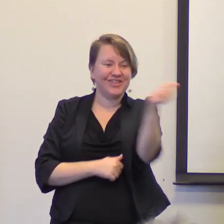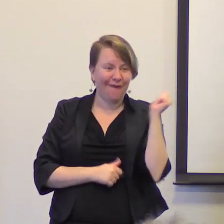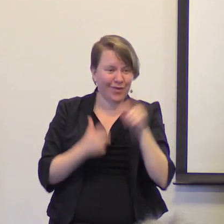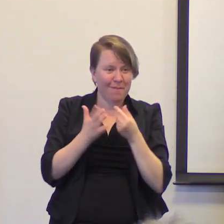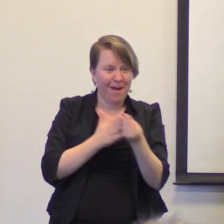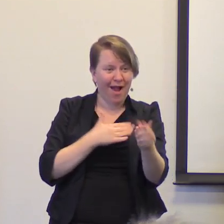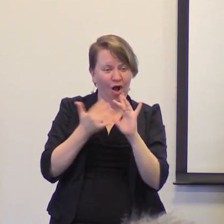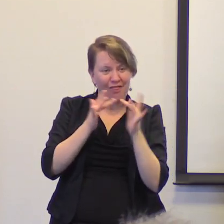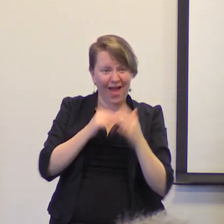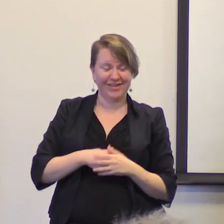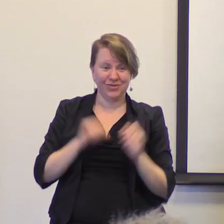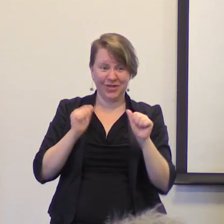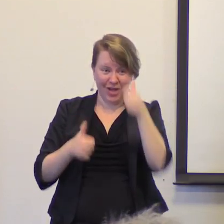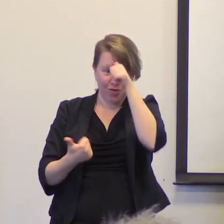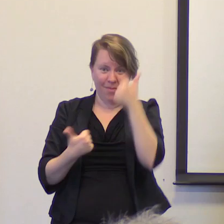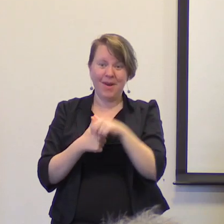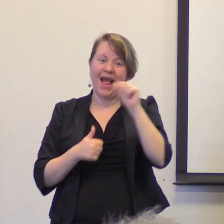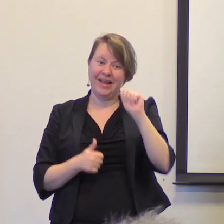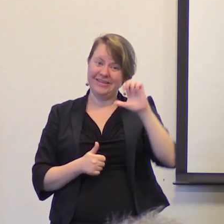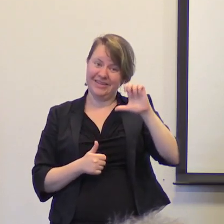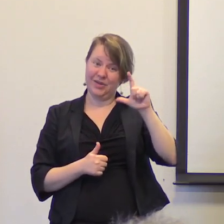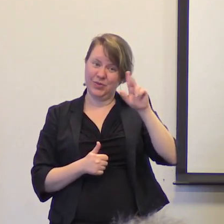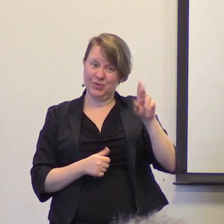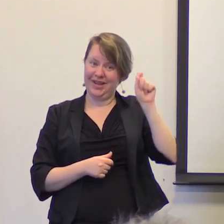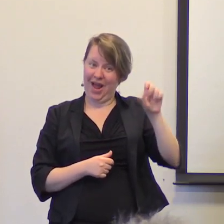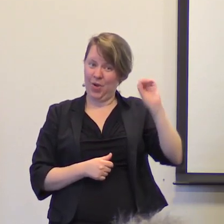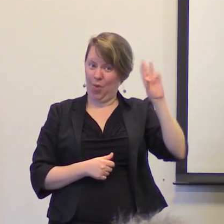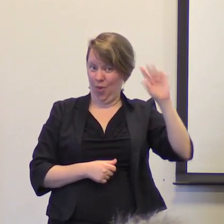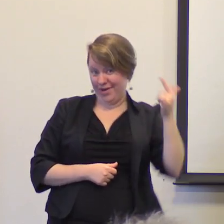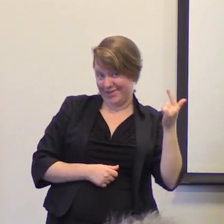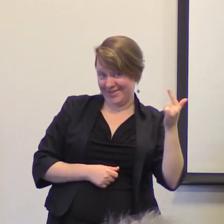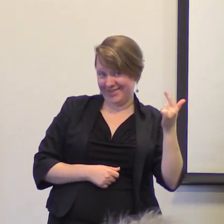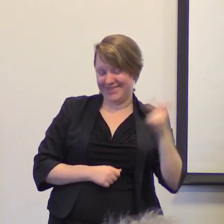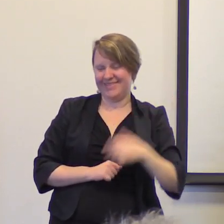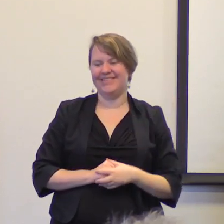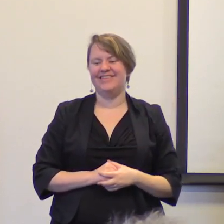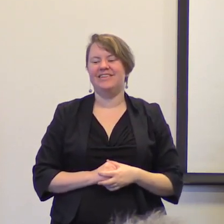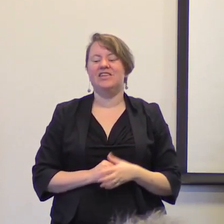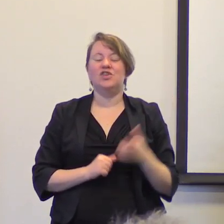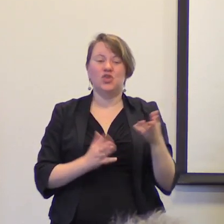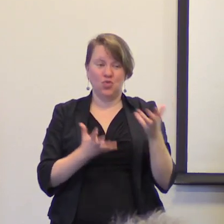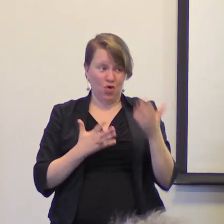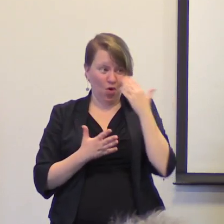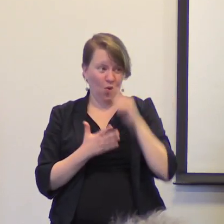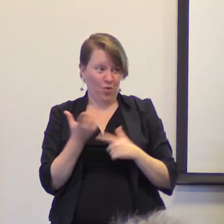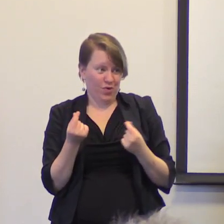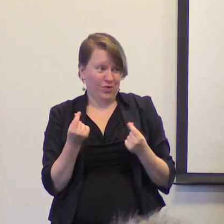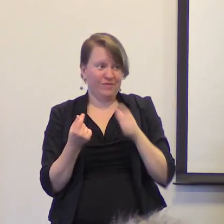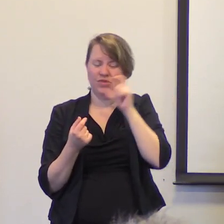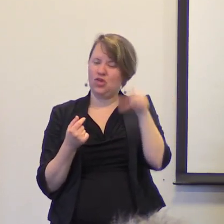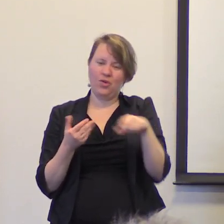Can you remember these letters? ACLU.org. You want to know what we're doing? You don't need the paper brochure anymore, right?